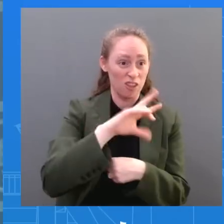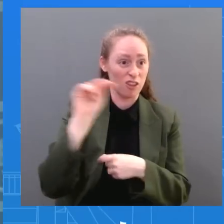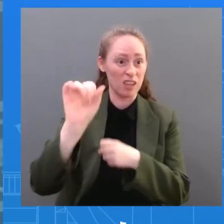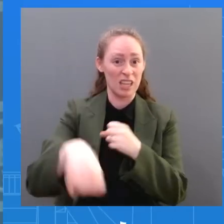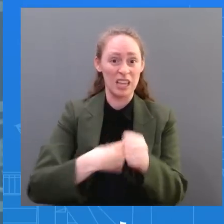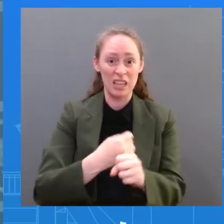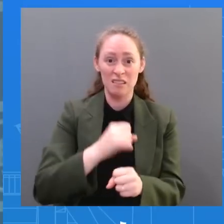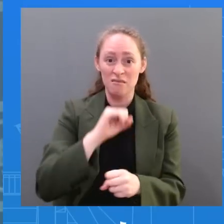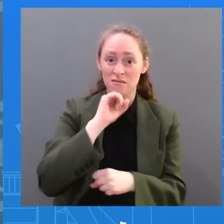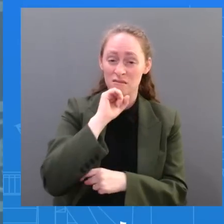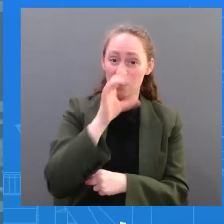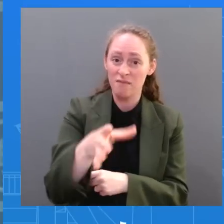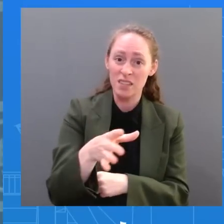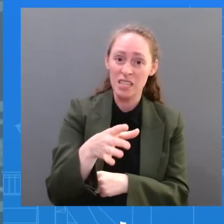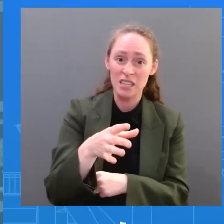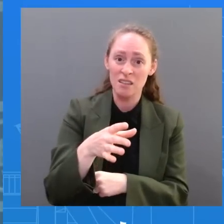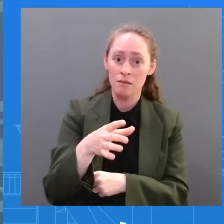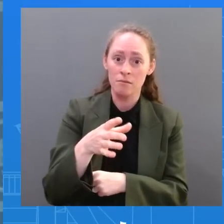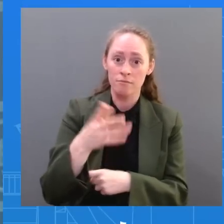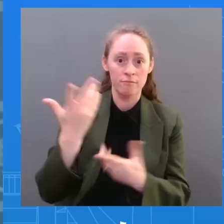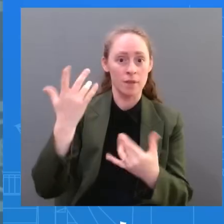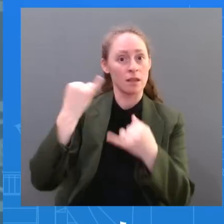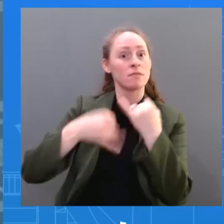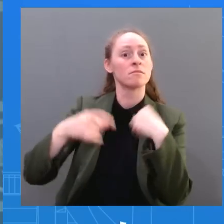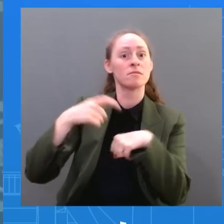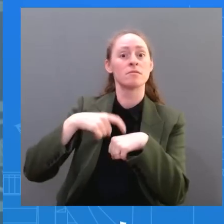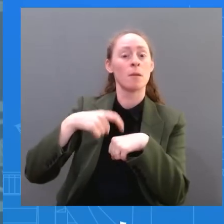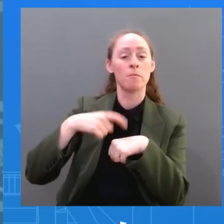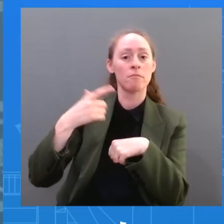led the banning assault weapons legislation